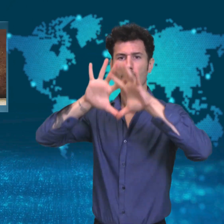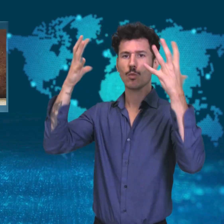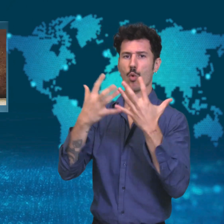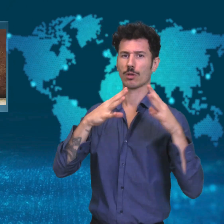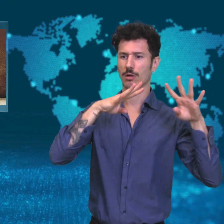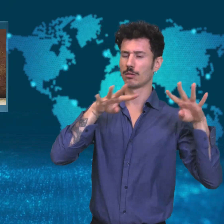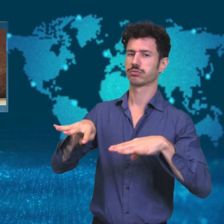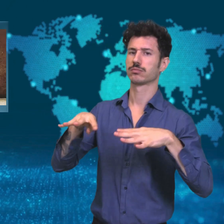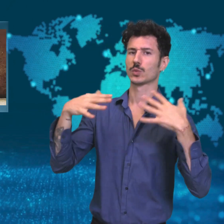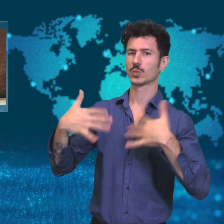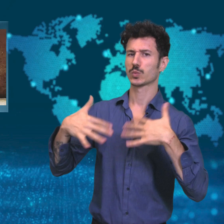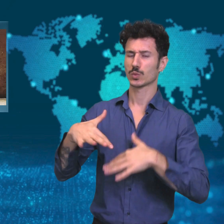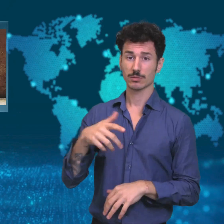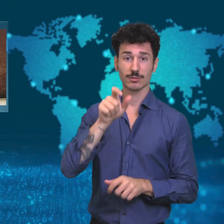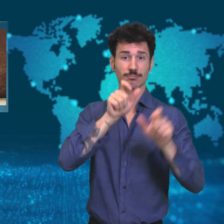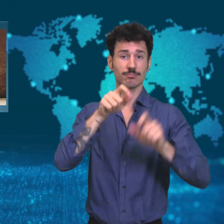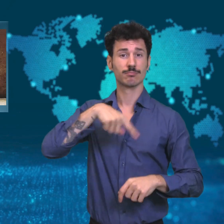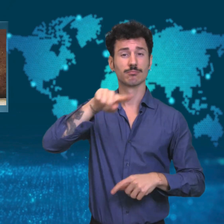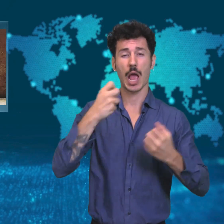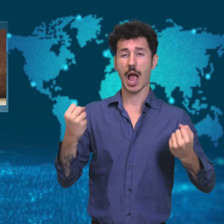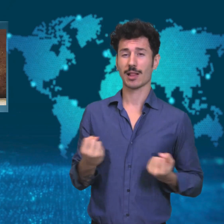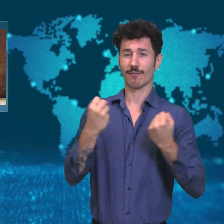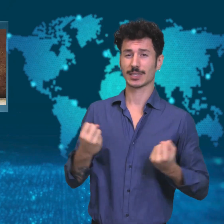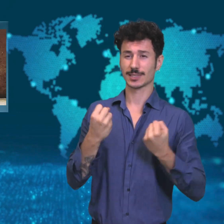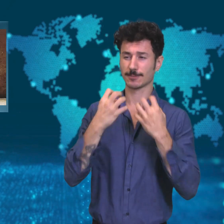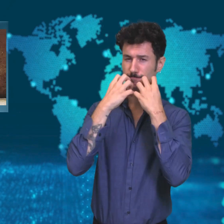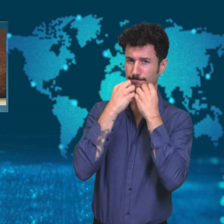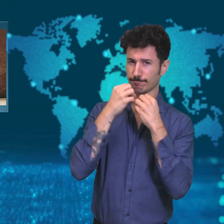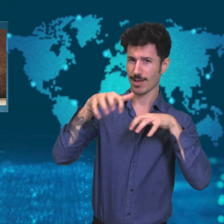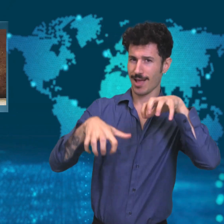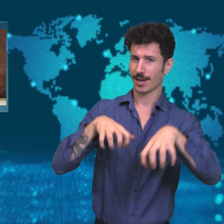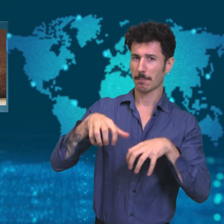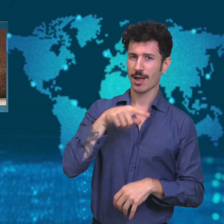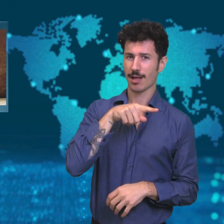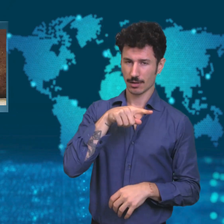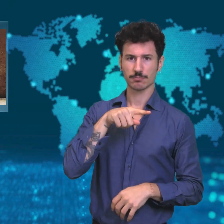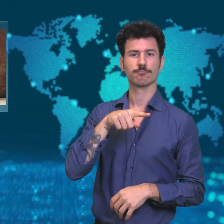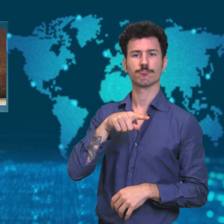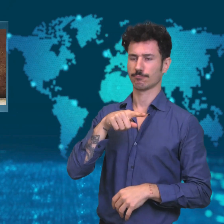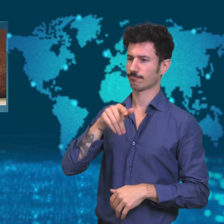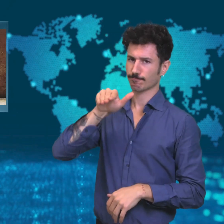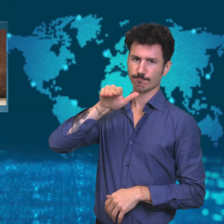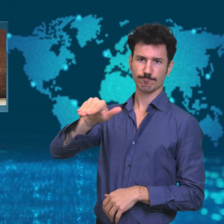around the world who demanded Kaavan be relocated.